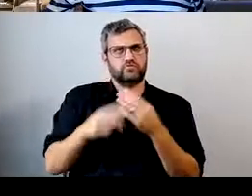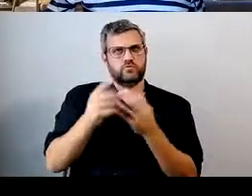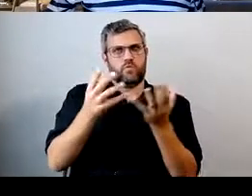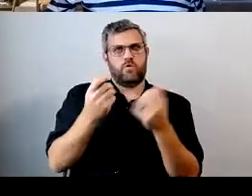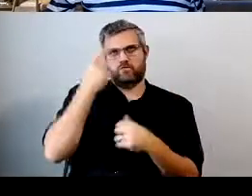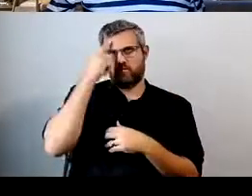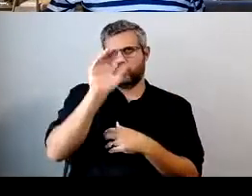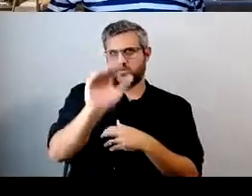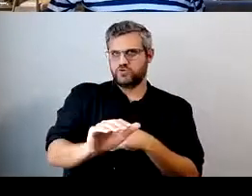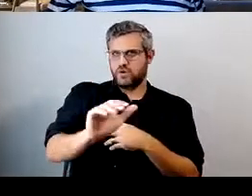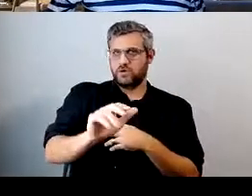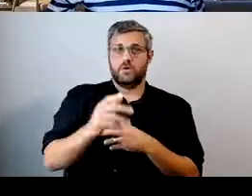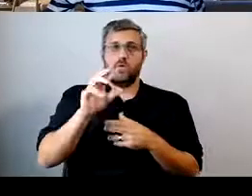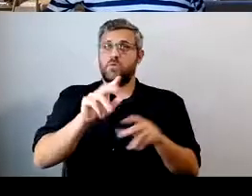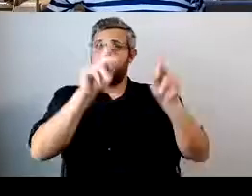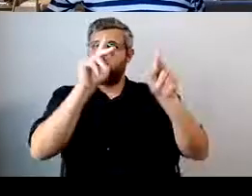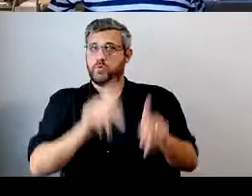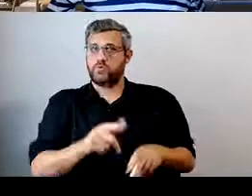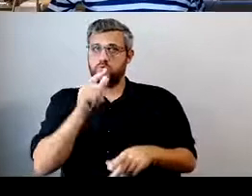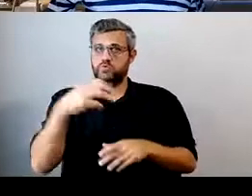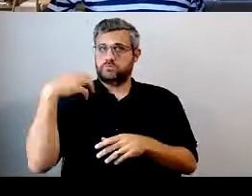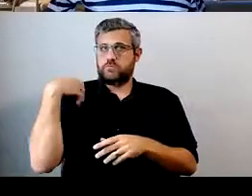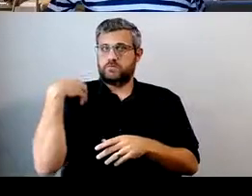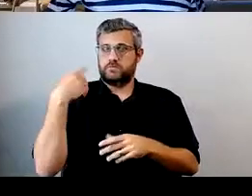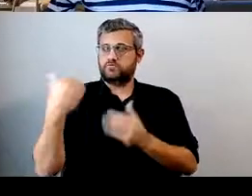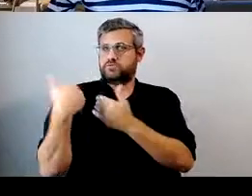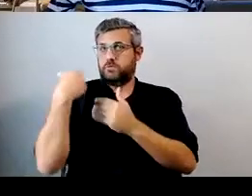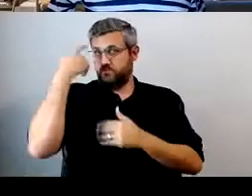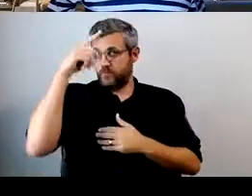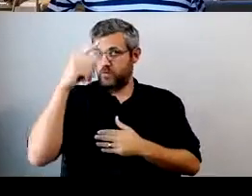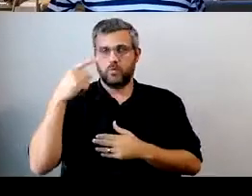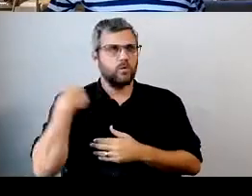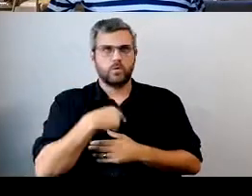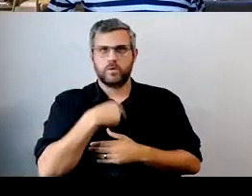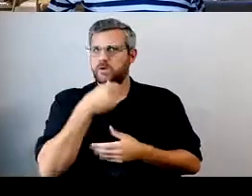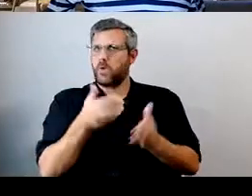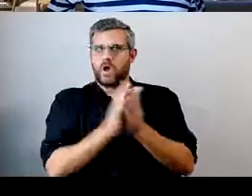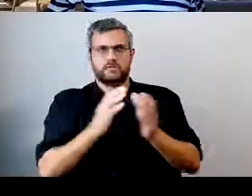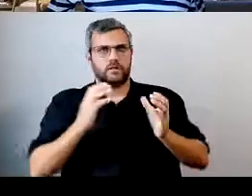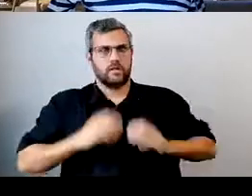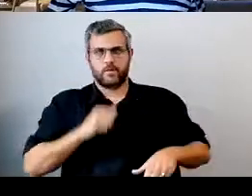or for the person that you are in charge of. And we don't ask the client enough. It was one thing that I really liked